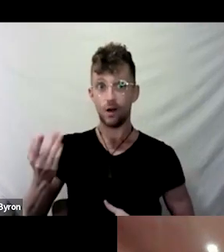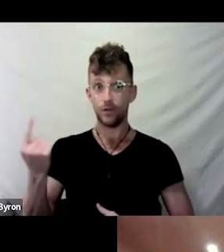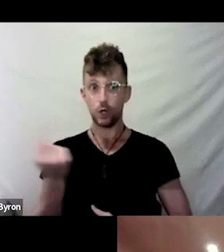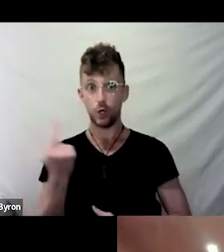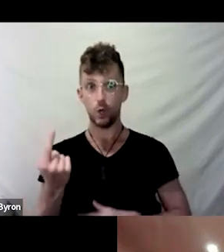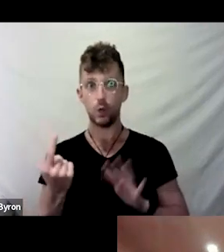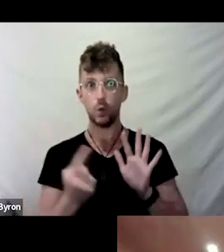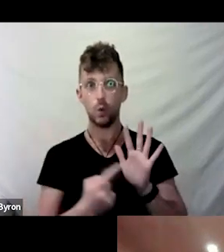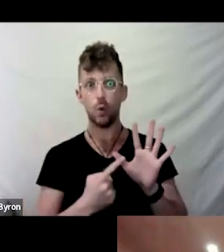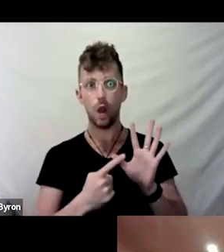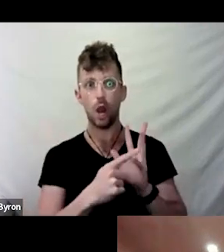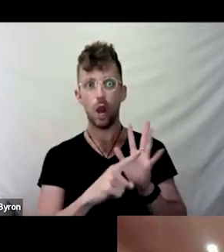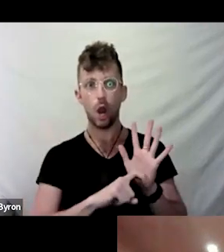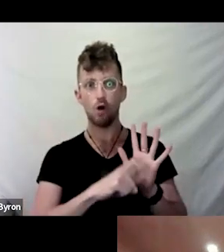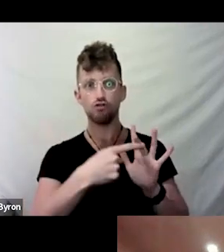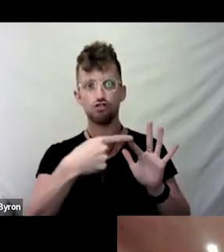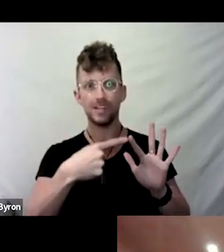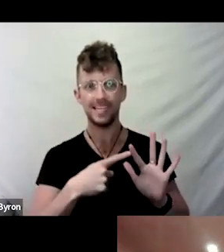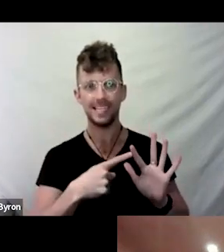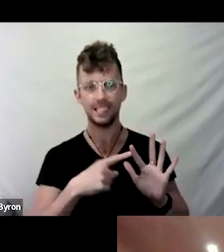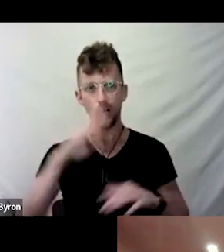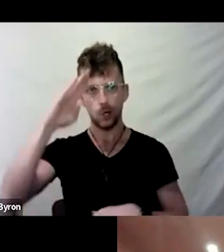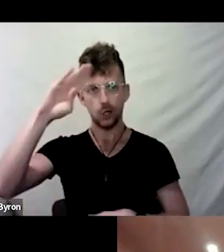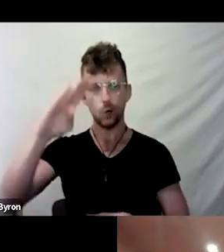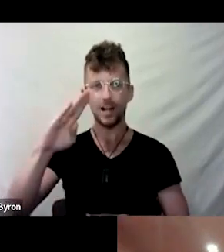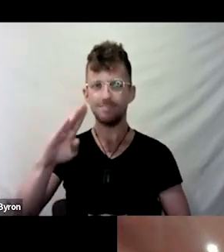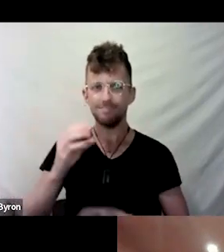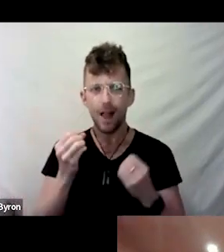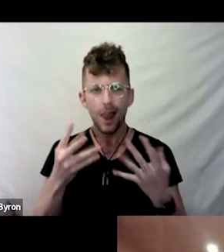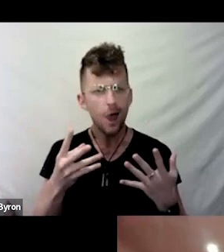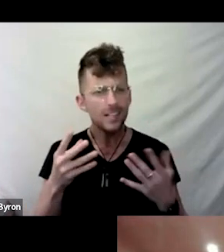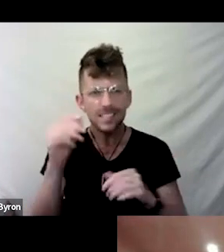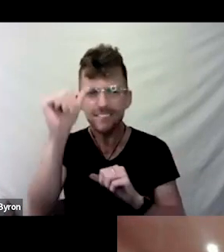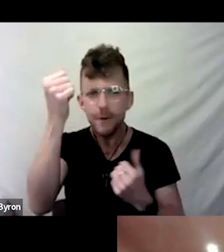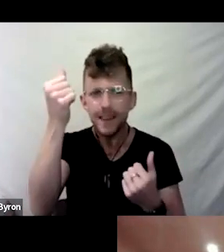Thank you Vic. Kia ora everyone, hello, I see a lot of familiar names in the list of attendees.